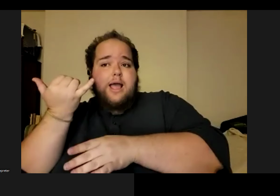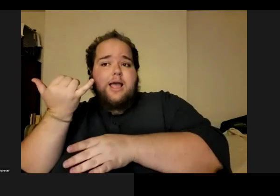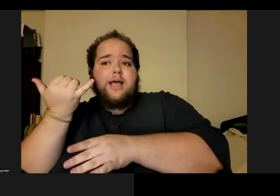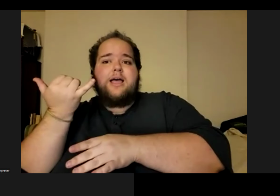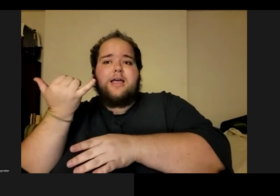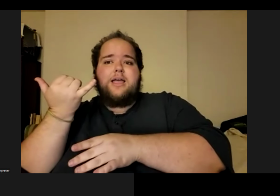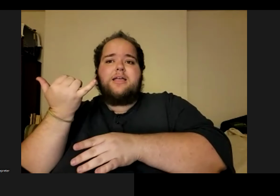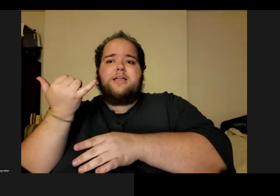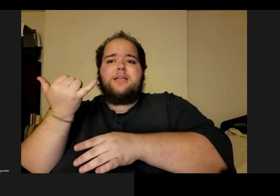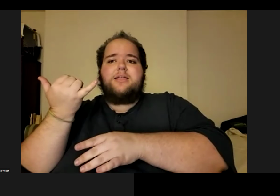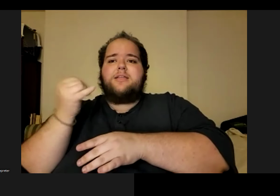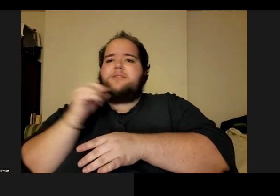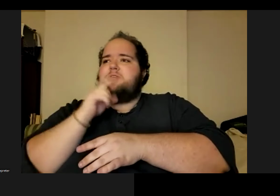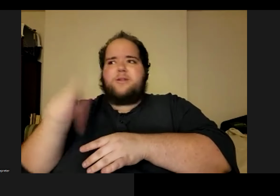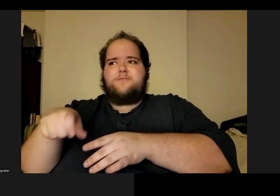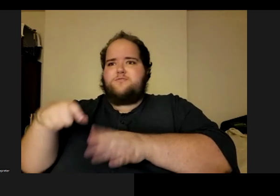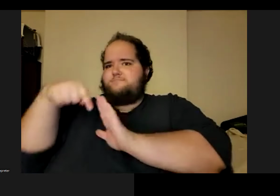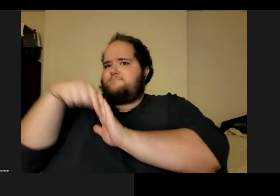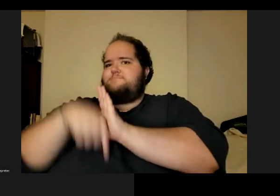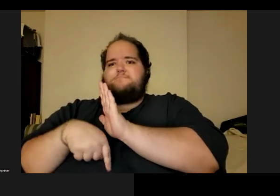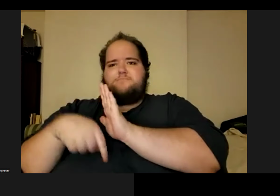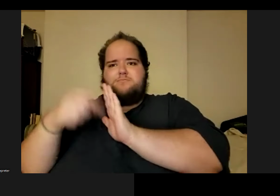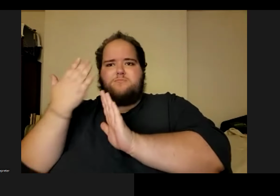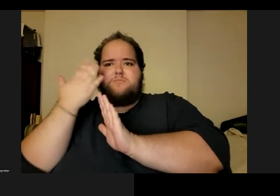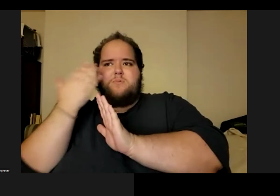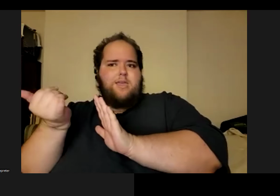include as much of the why you really include more of like